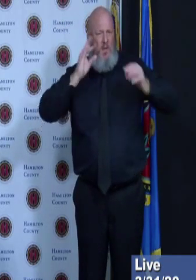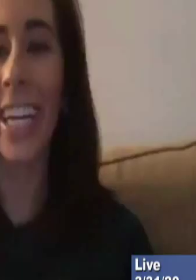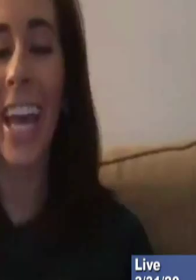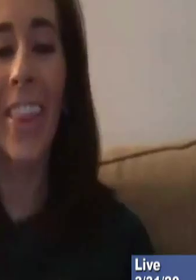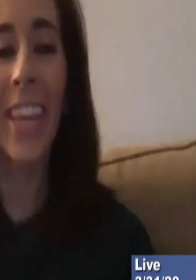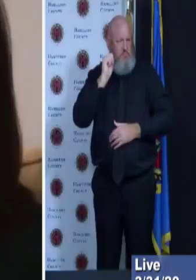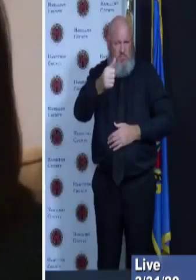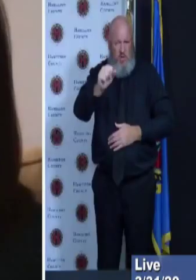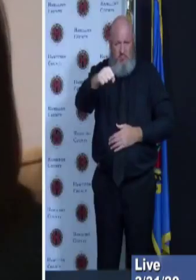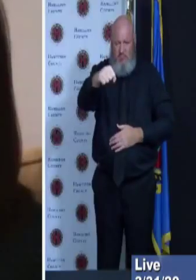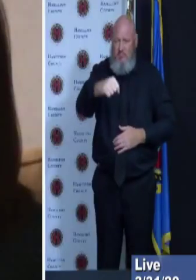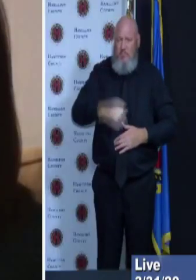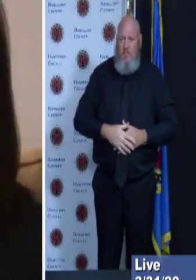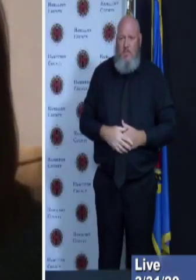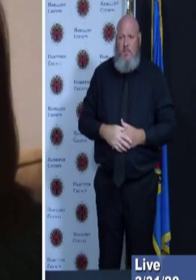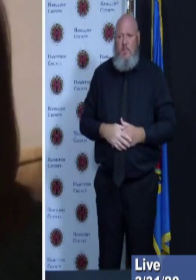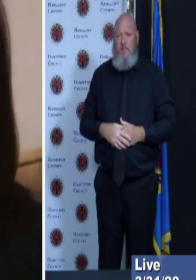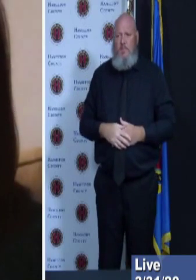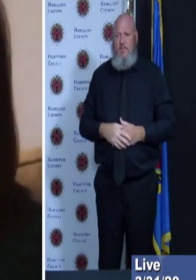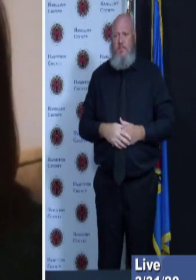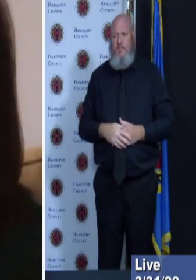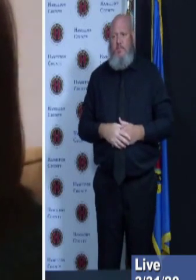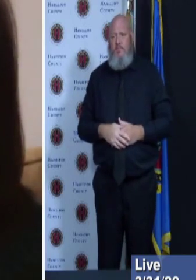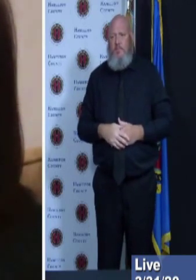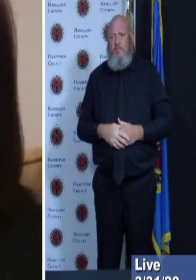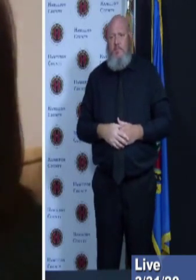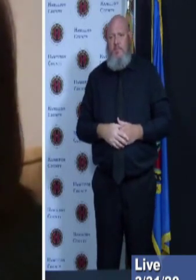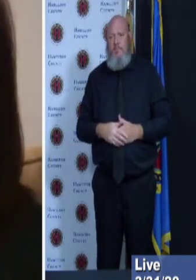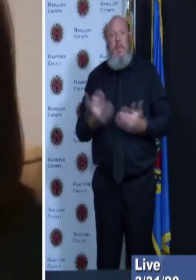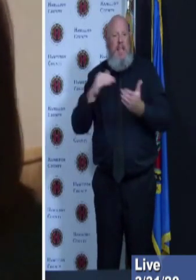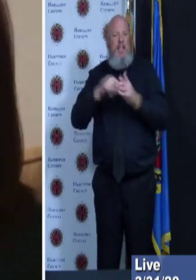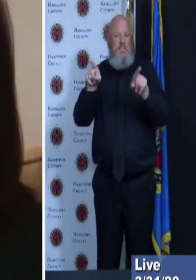CARE act I know that the city is not getting that direct funding from that